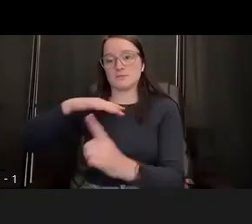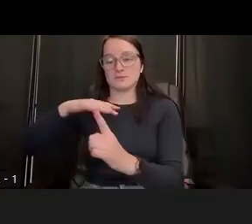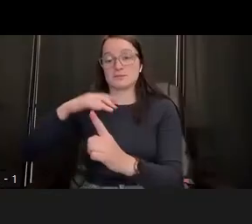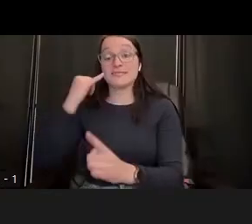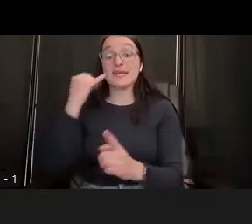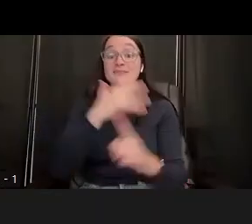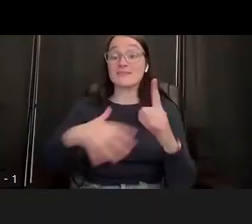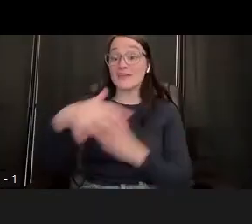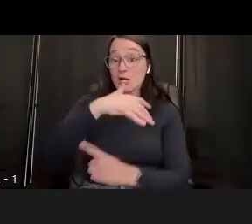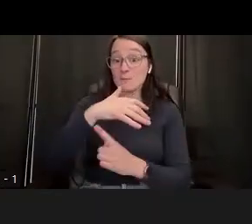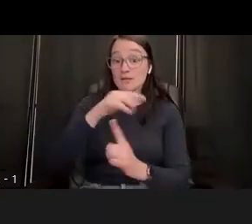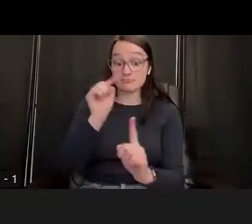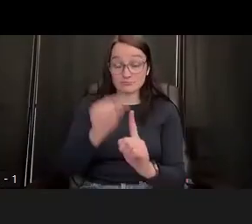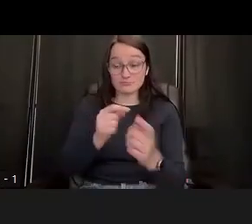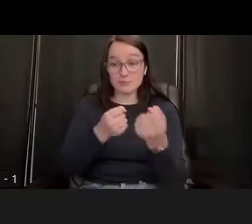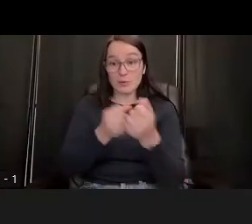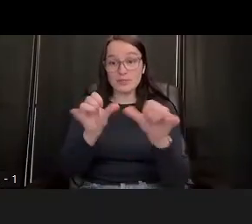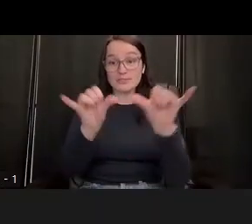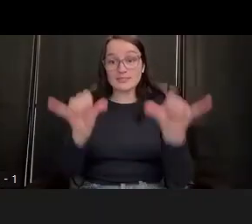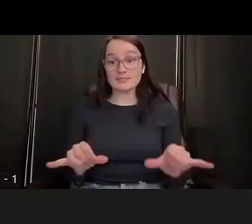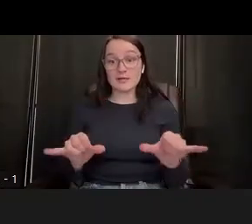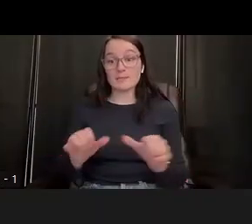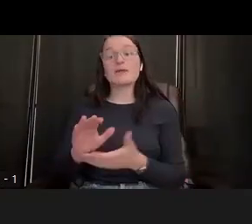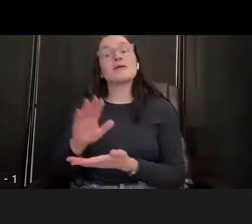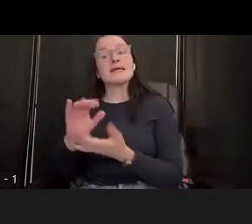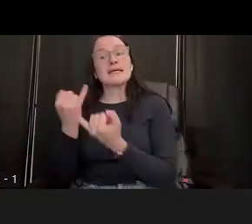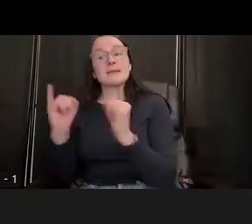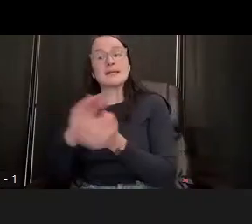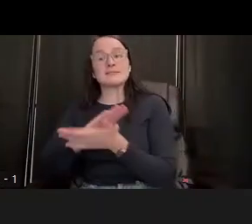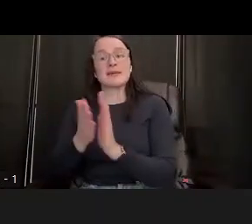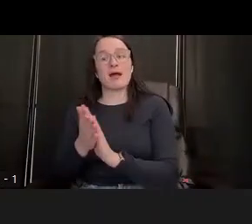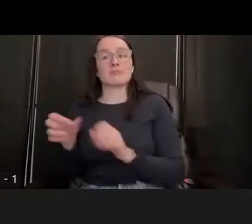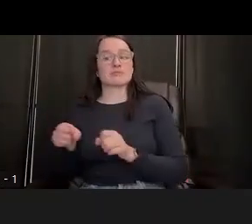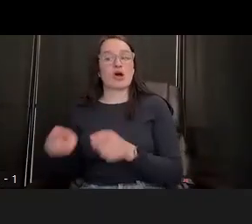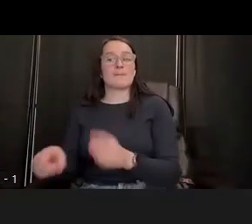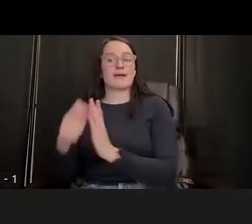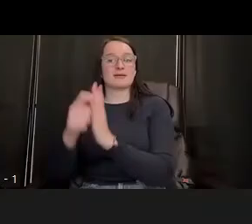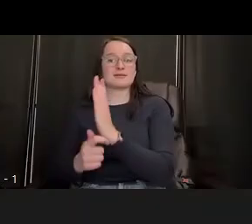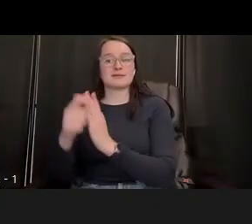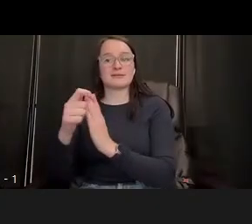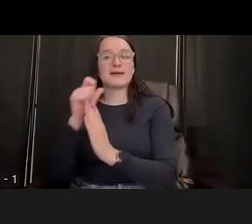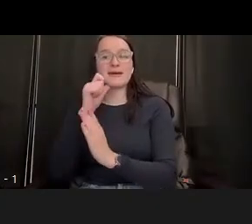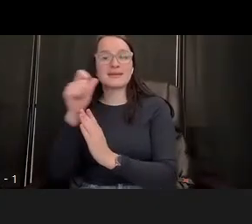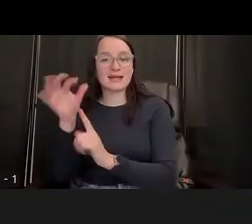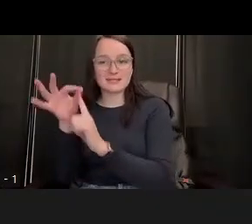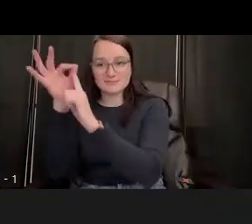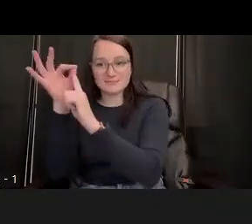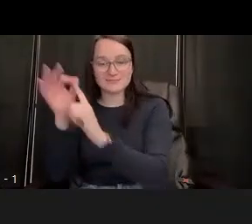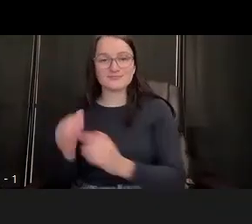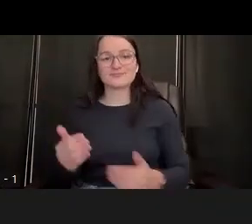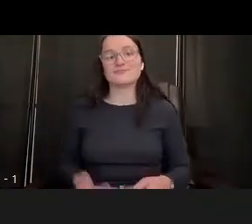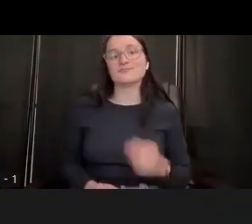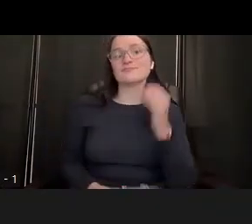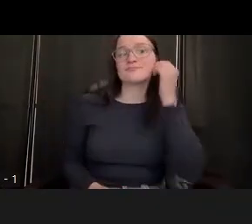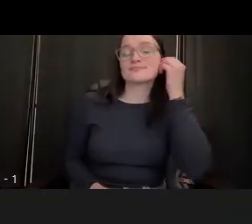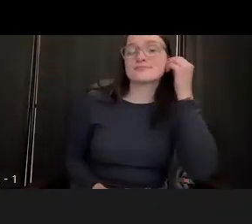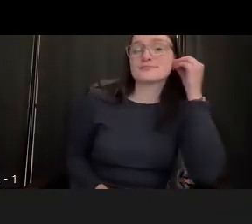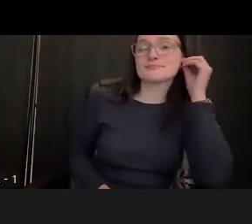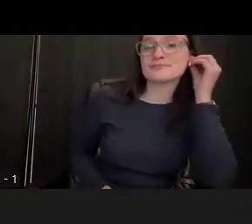independence becomes the default not the exception um in that instance. Next slide please. Thank you.